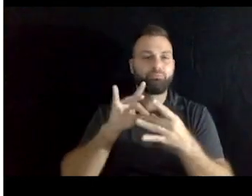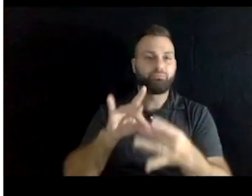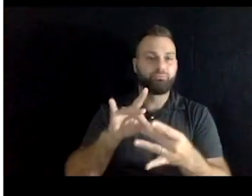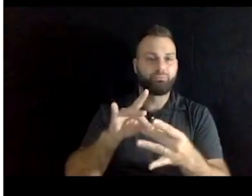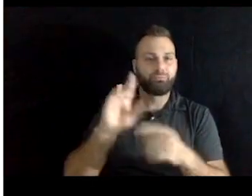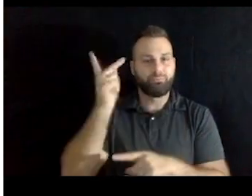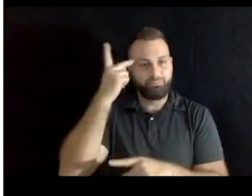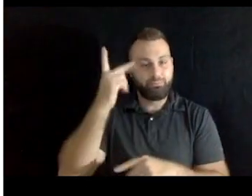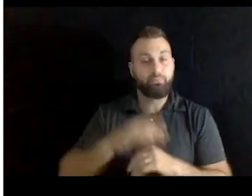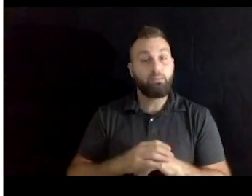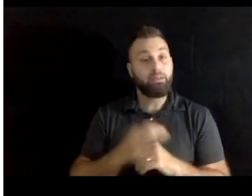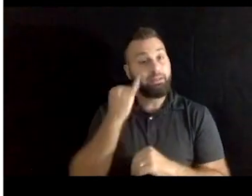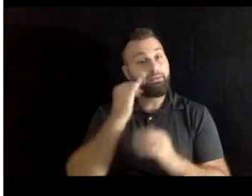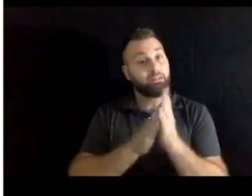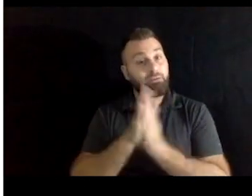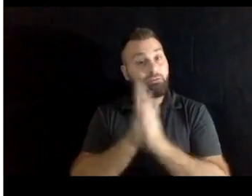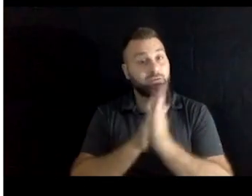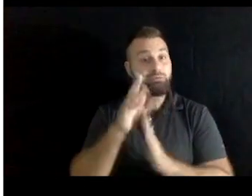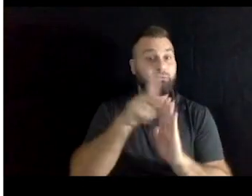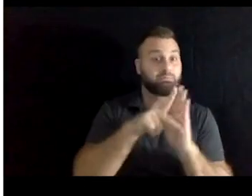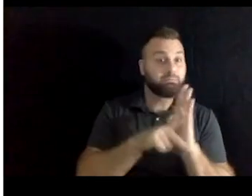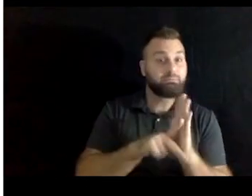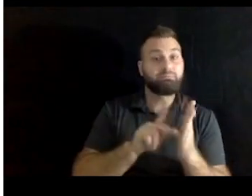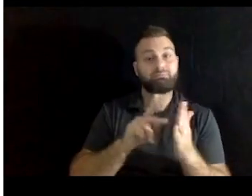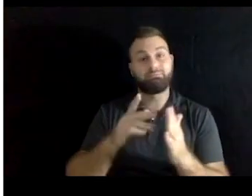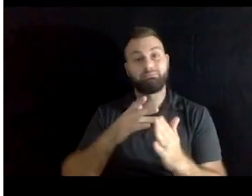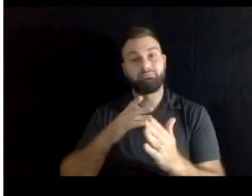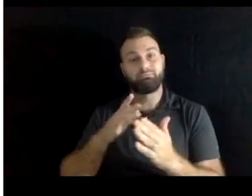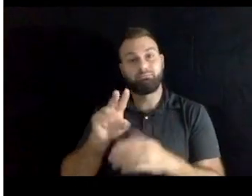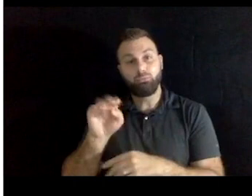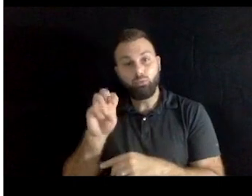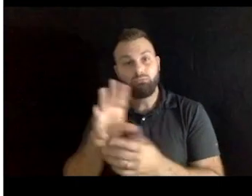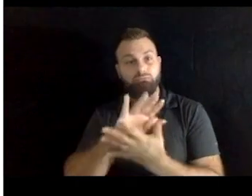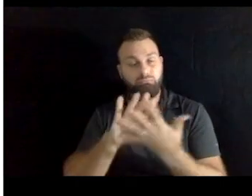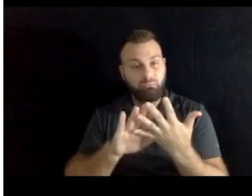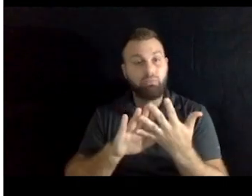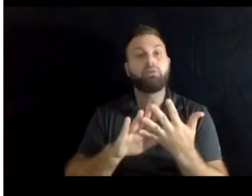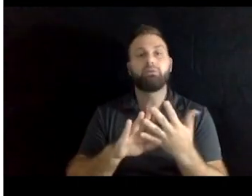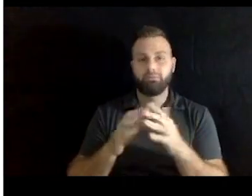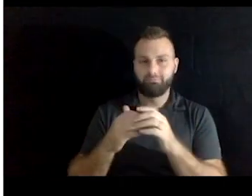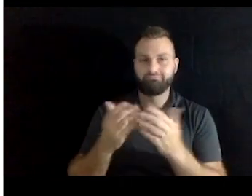and want to follow what I'm following, I invite you to the follow me on Twitter.